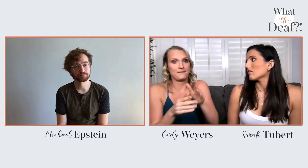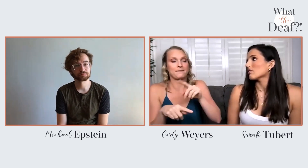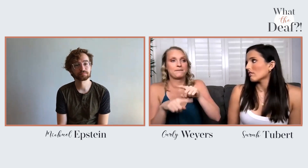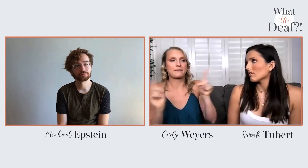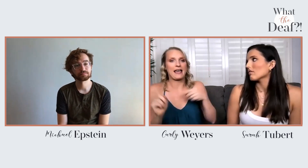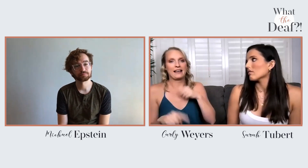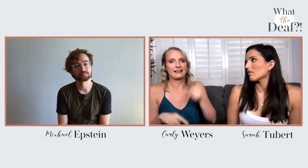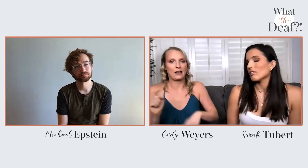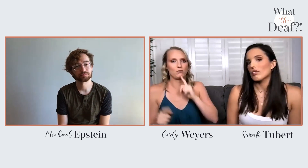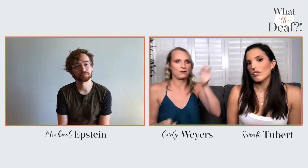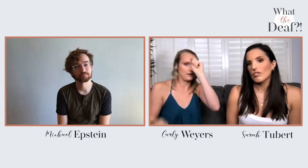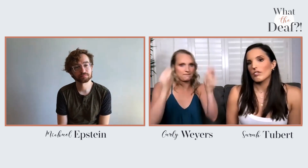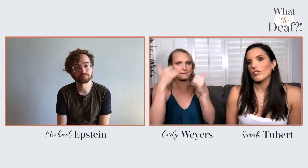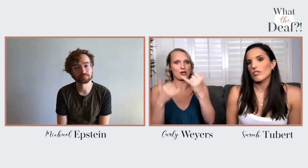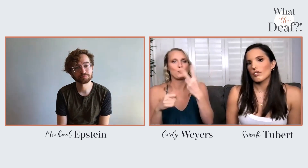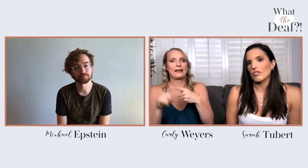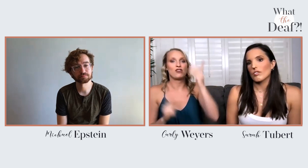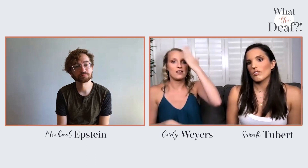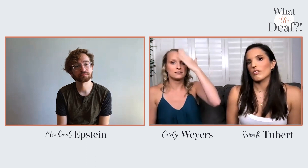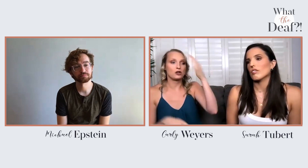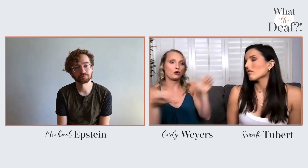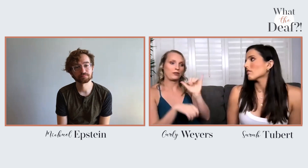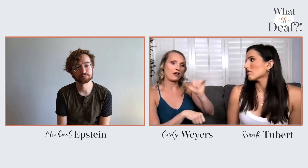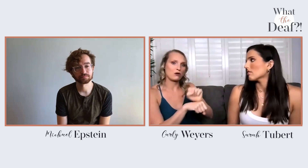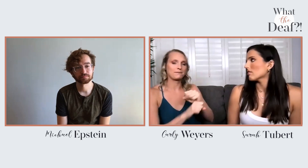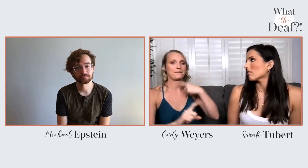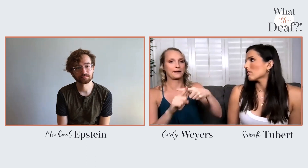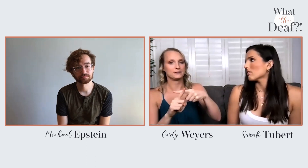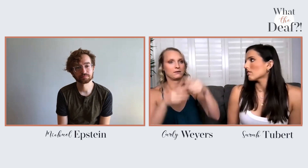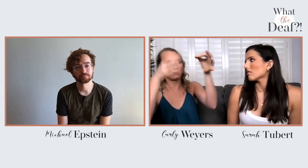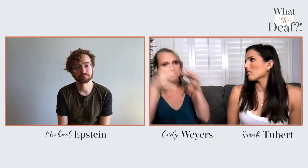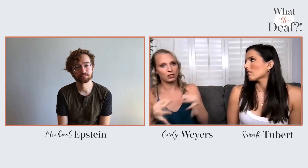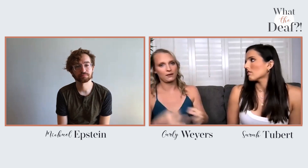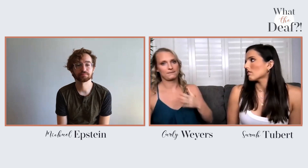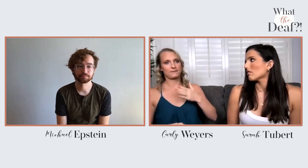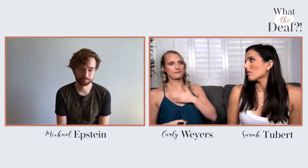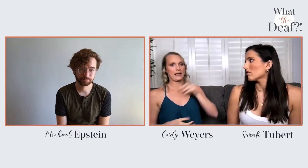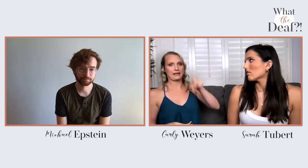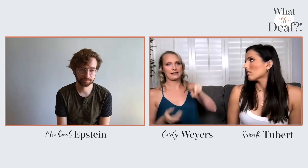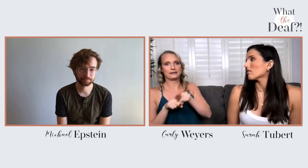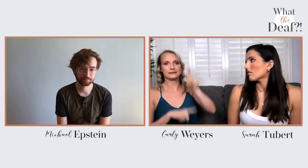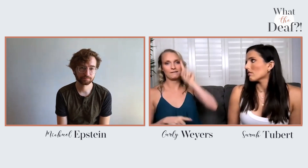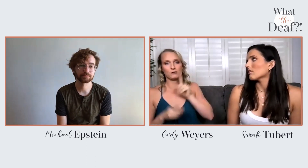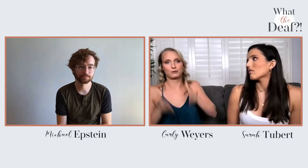but I also can't really play two different roles. I can't do my job and also continue to explain my needs as a deaf individual.